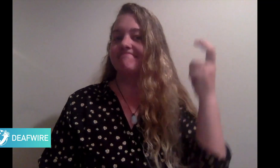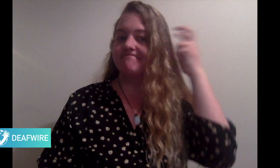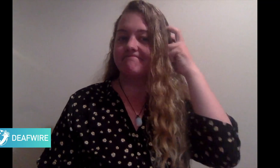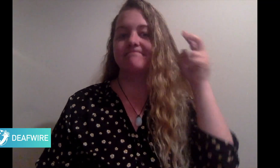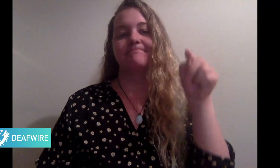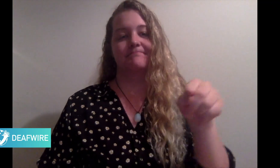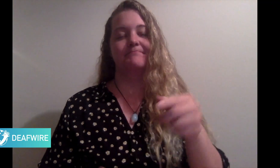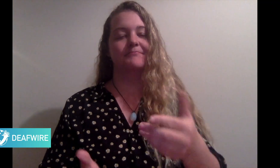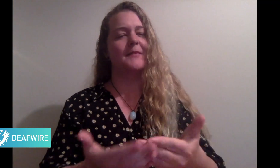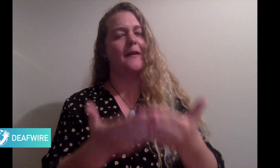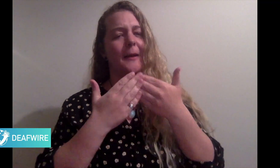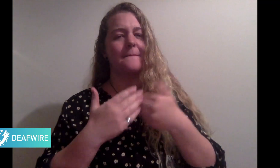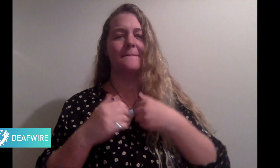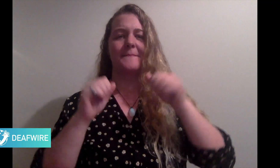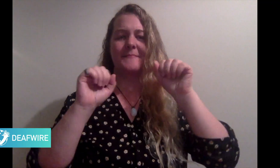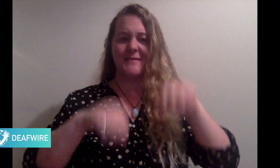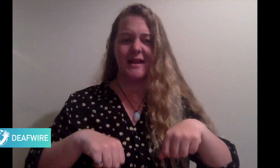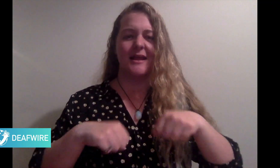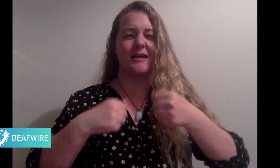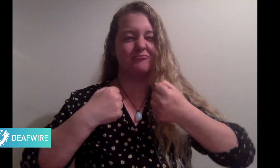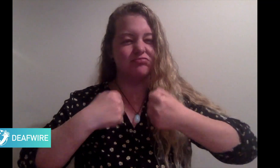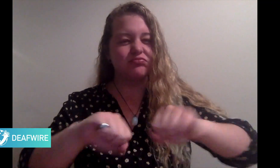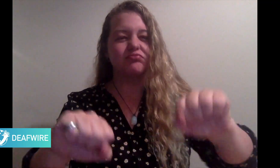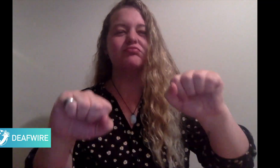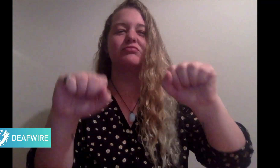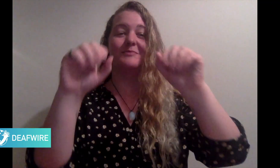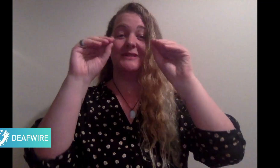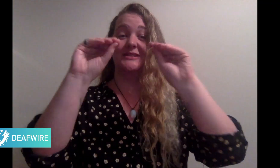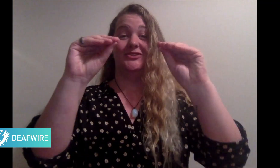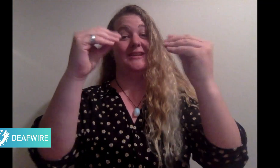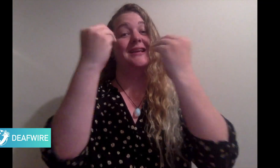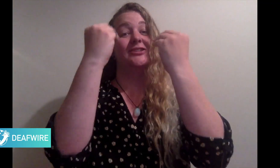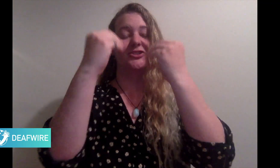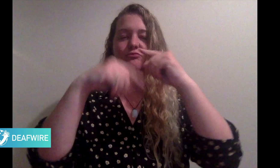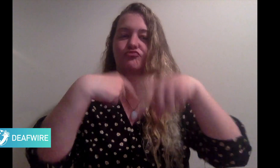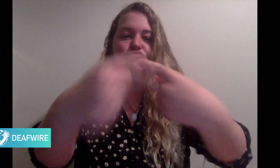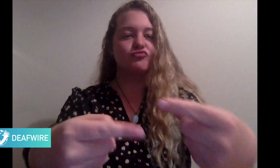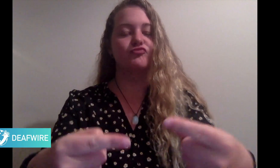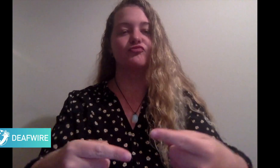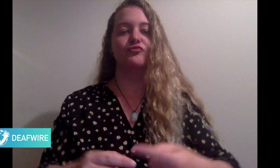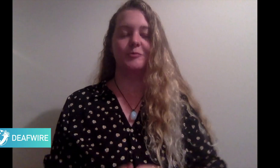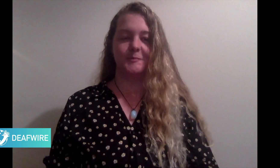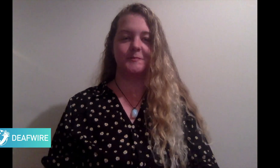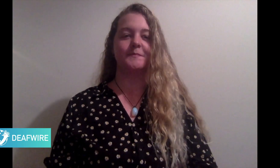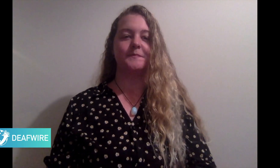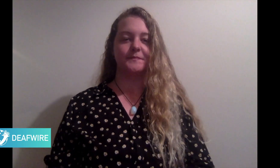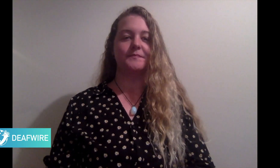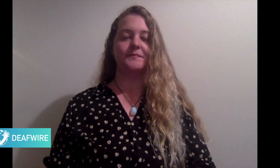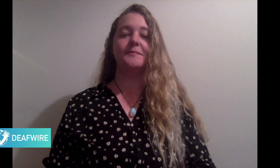I chose to get an implant so that I could continue to have an education.